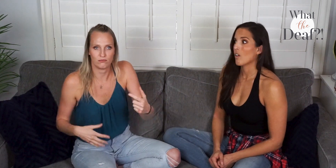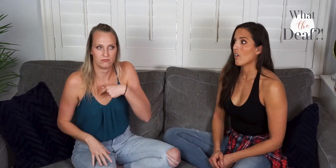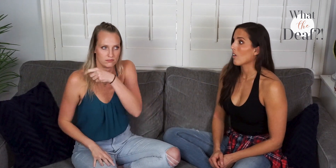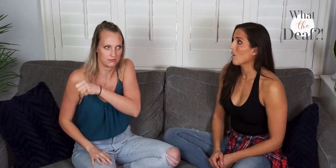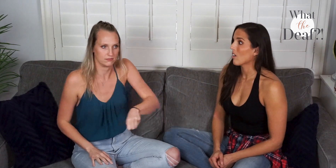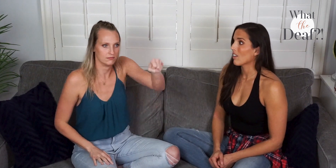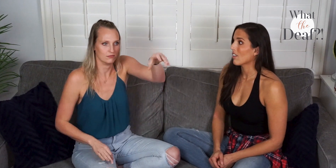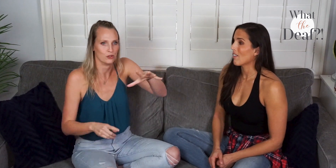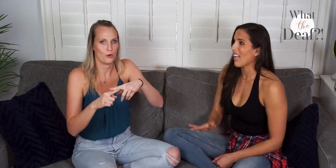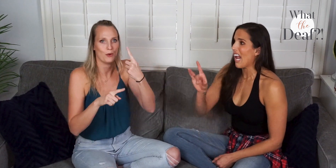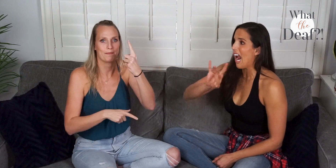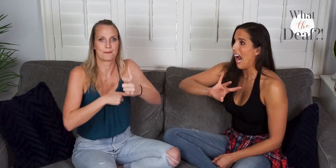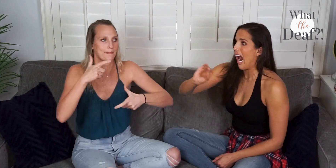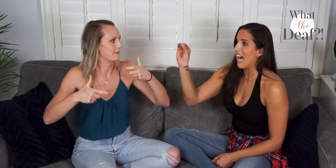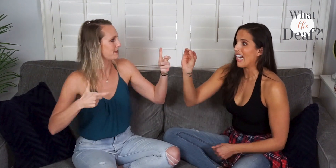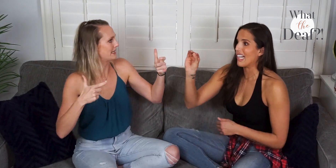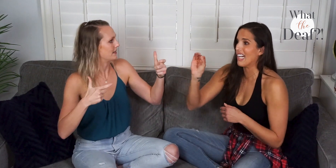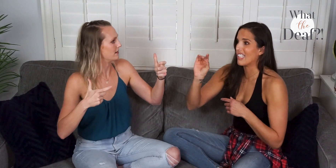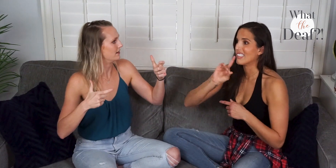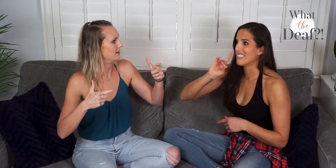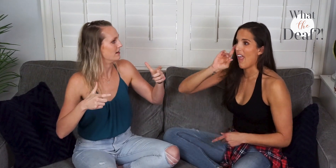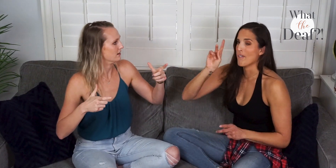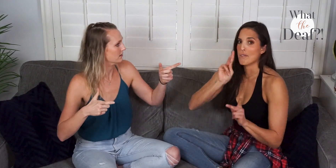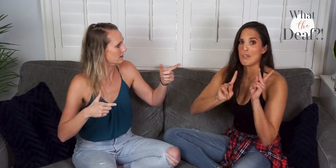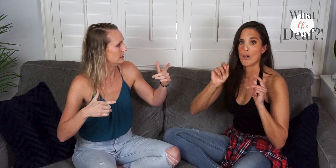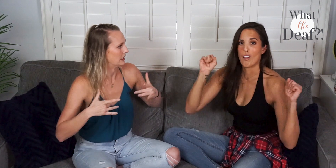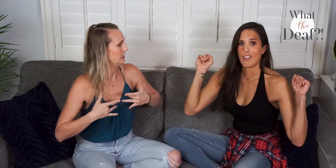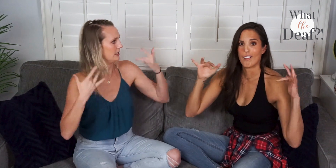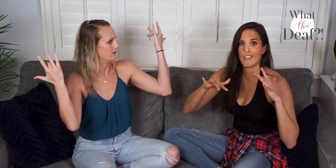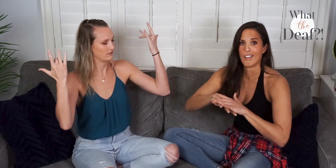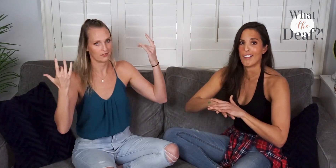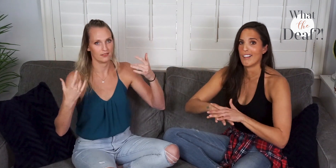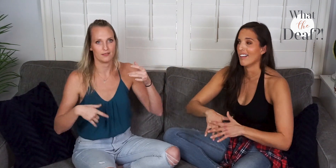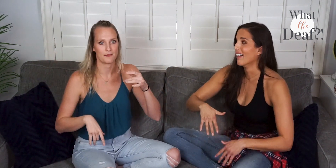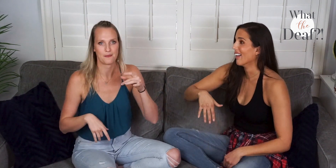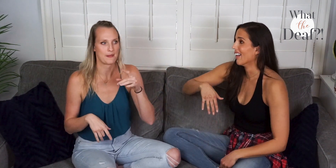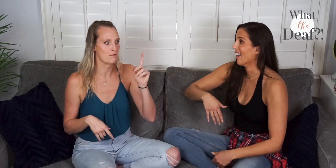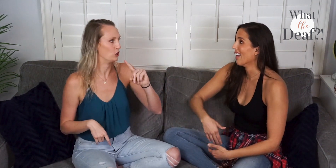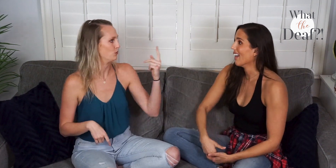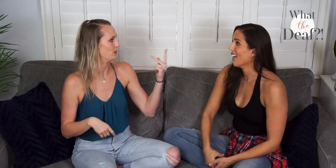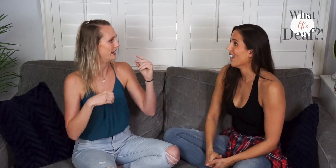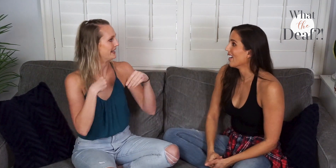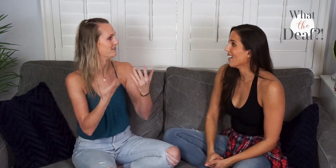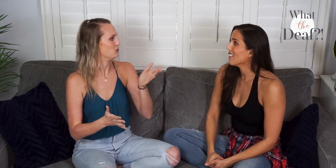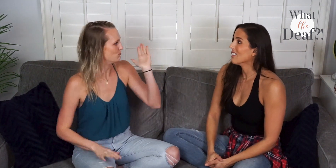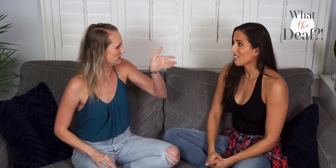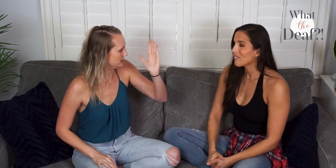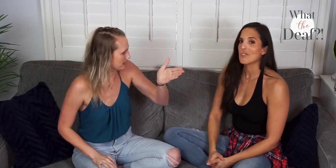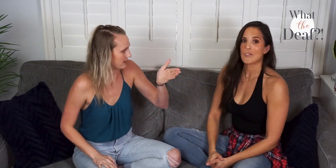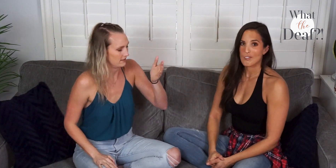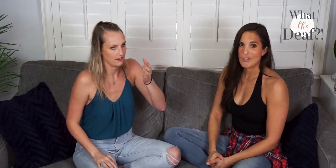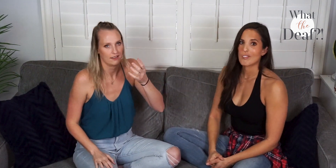I literally dropped him- - There was like 80 deaf people all gathered. Yeah, like one big event where we gave a presentation